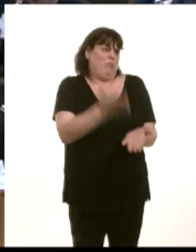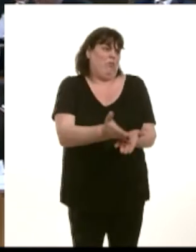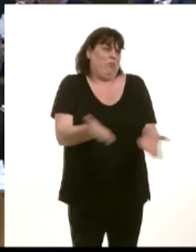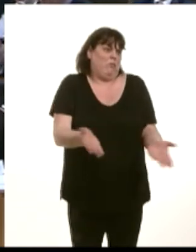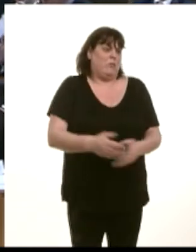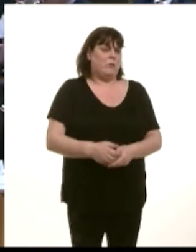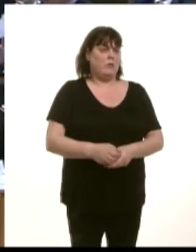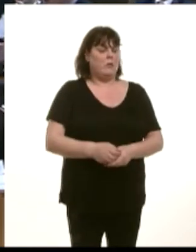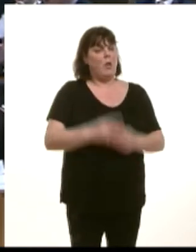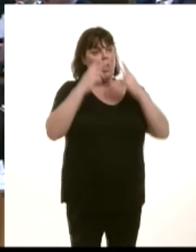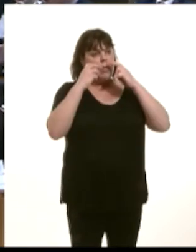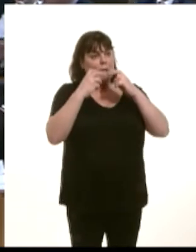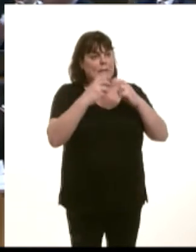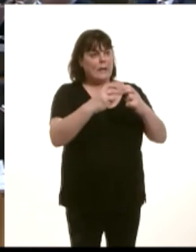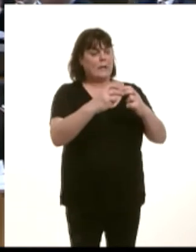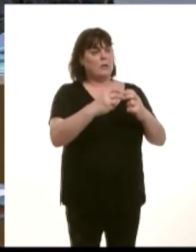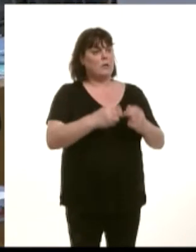The study is very different, because it is such a long study over such a long period